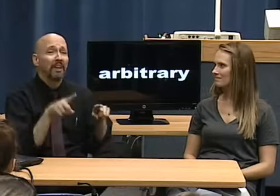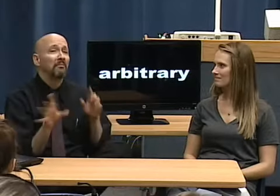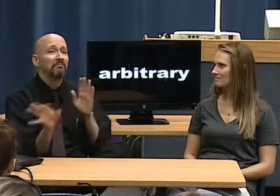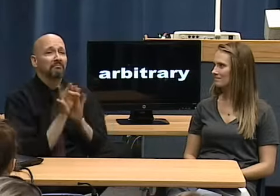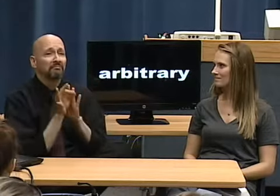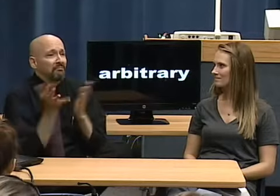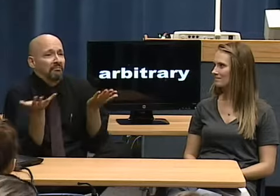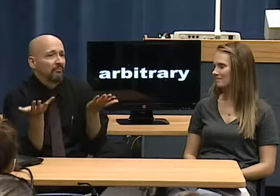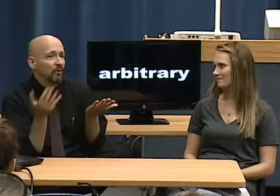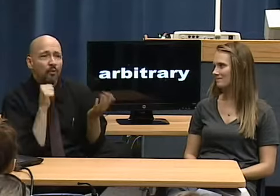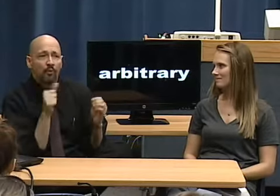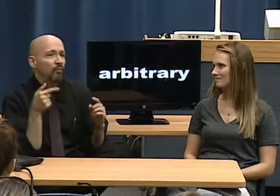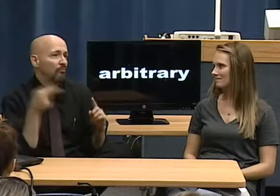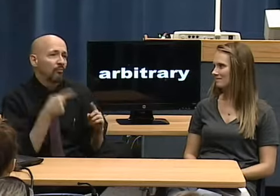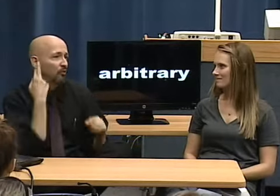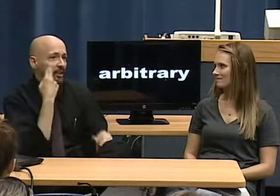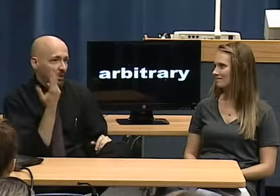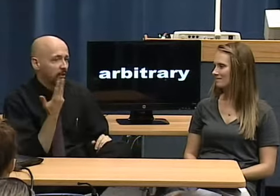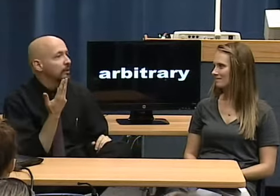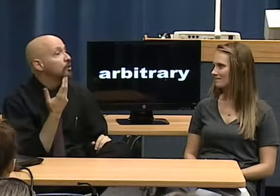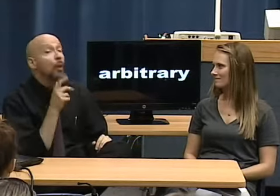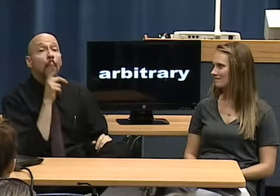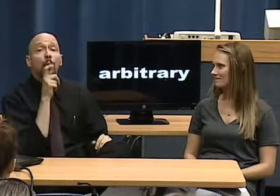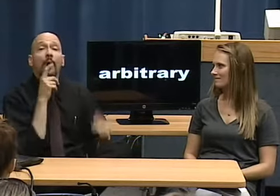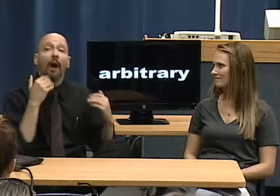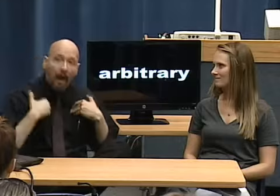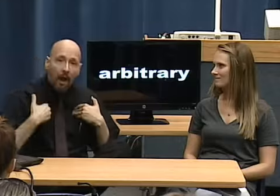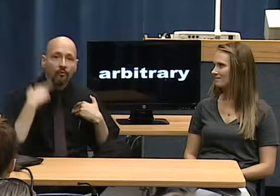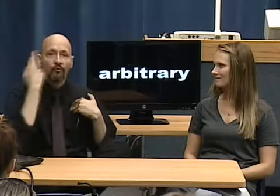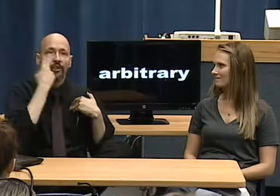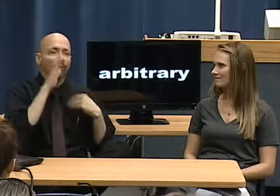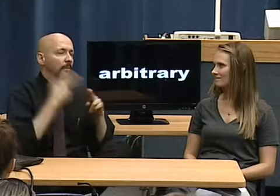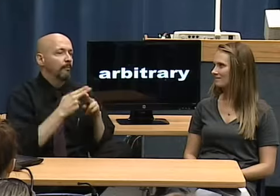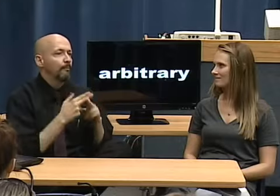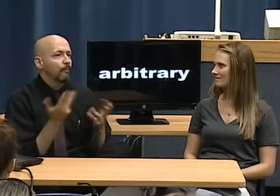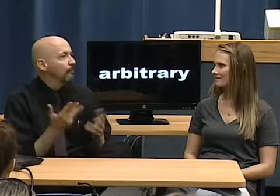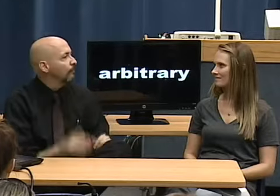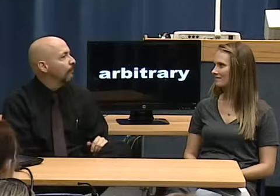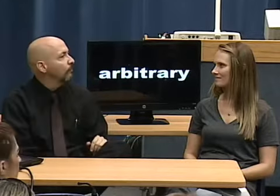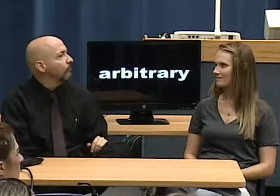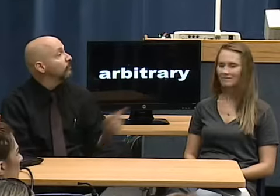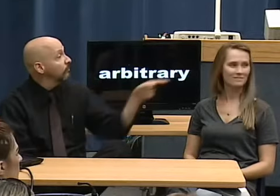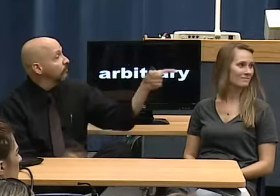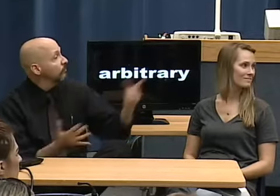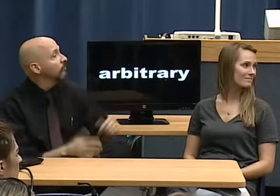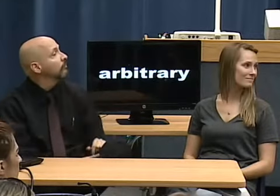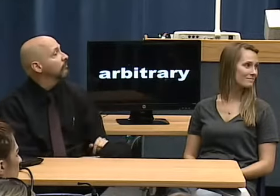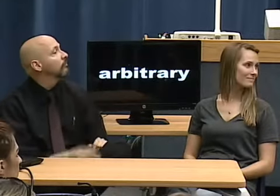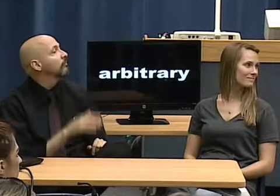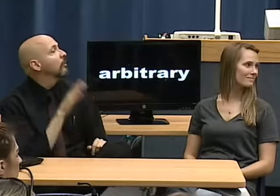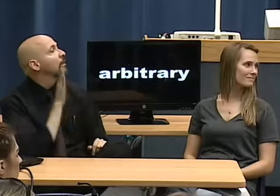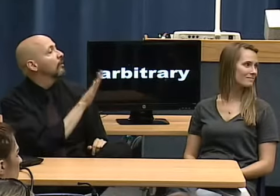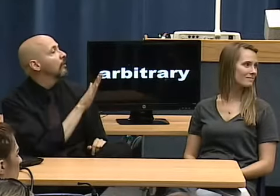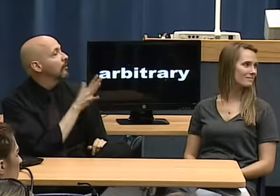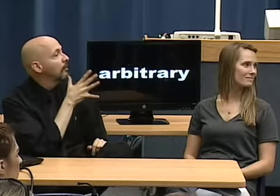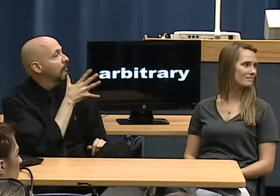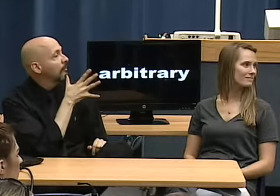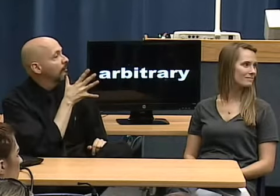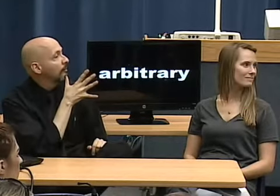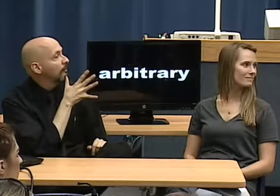It just happened. Just chose it. Not a reason for it. Who has a reason for their name? You? Your mom...